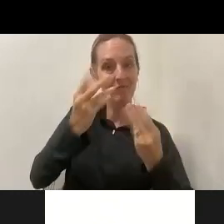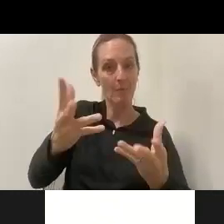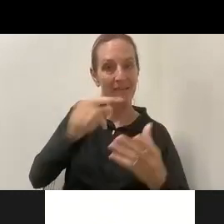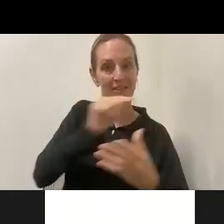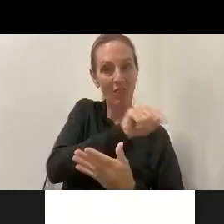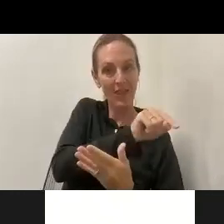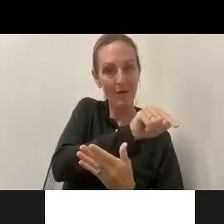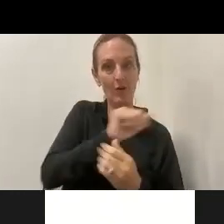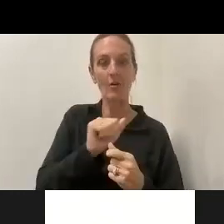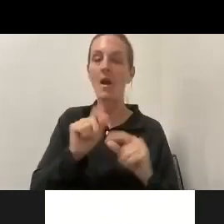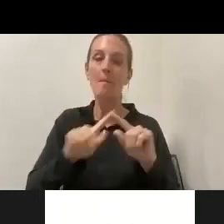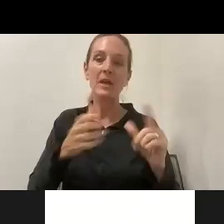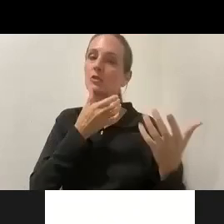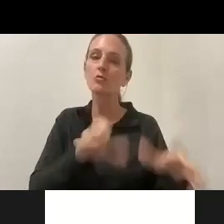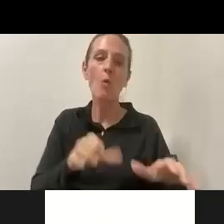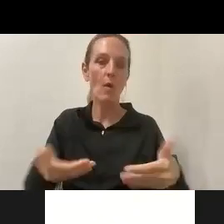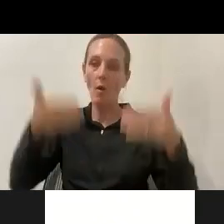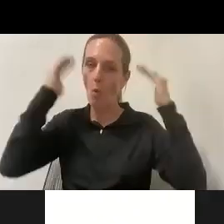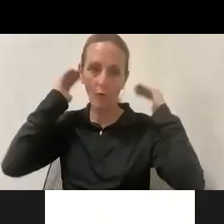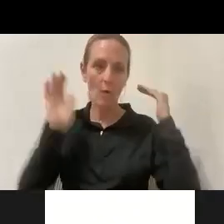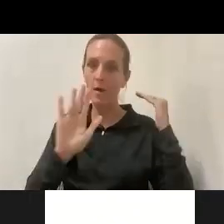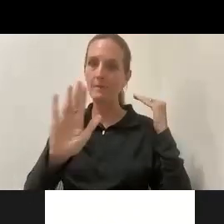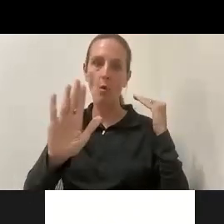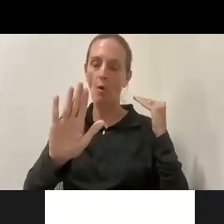don't want to overwhelm your funder with too much information, because they won't read through it,